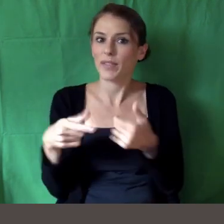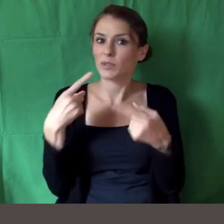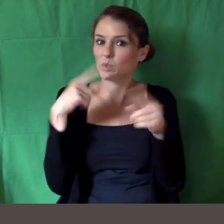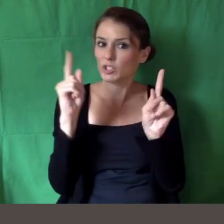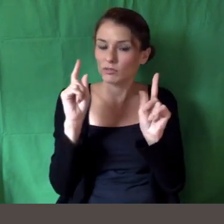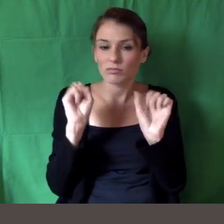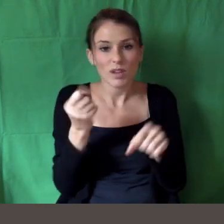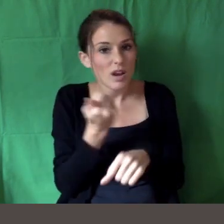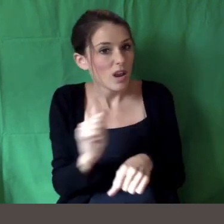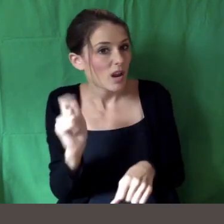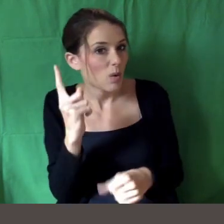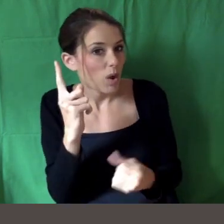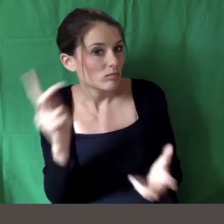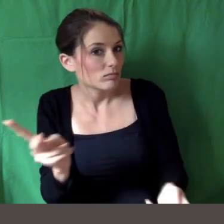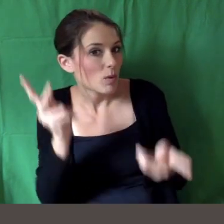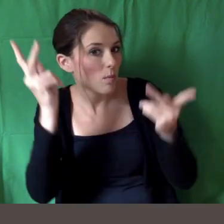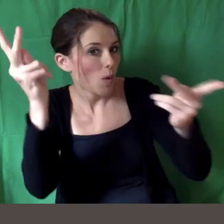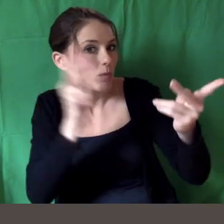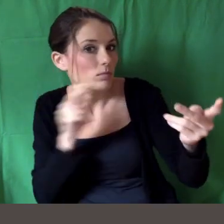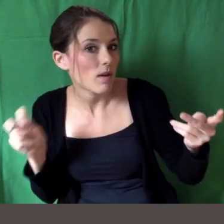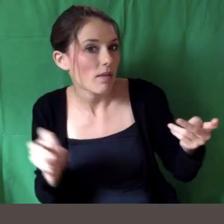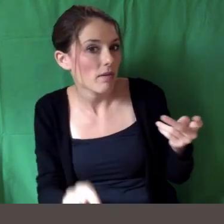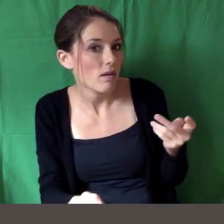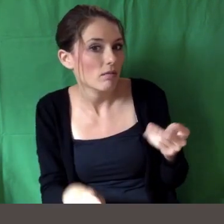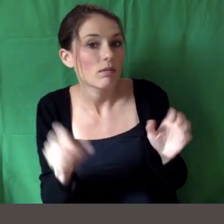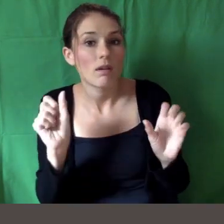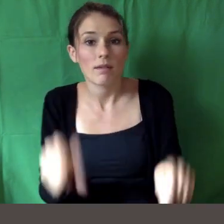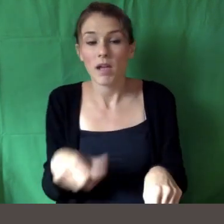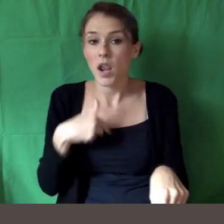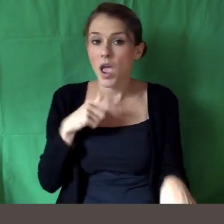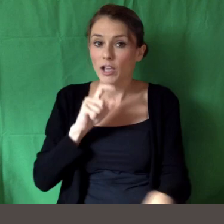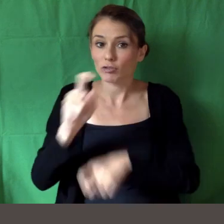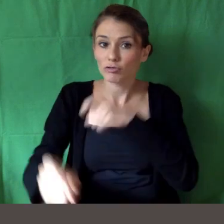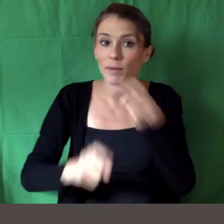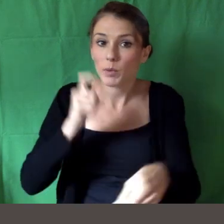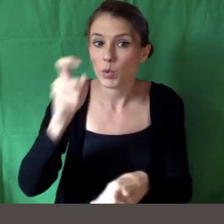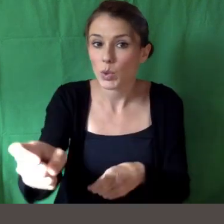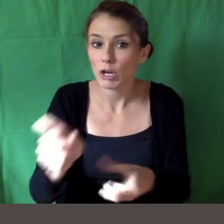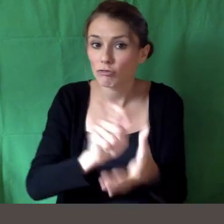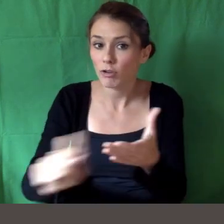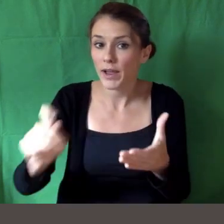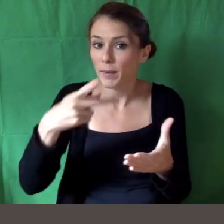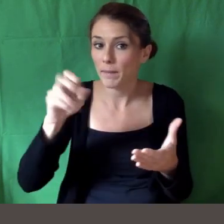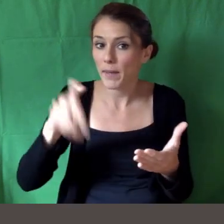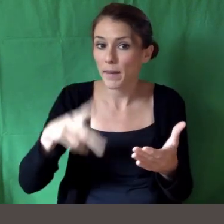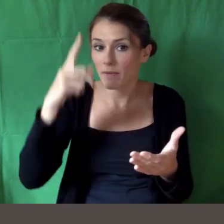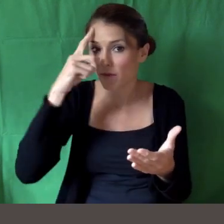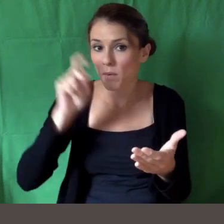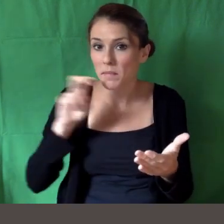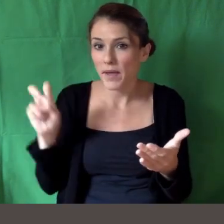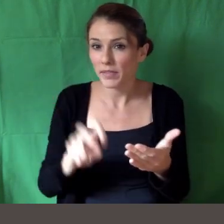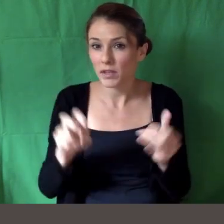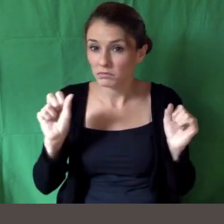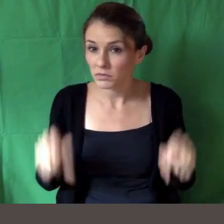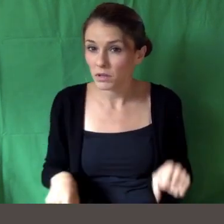Can anyone make a proposal to Python? Can I contribute to and write a PEP for Python?